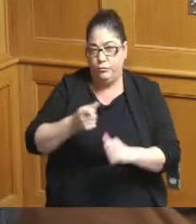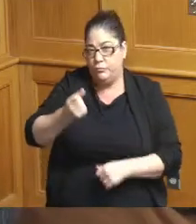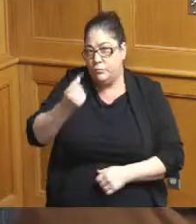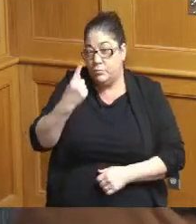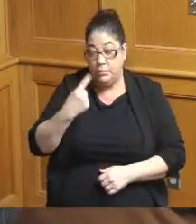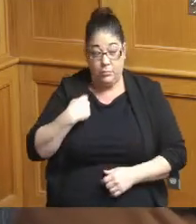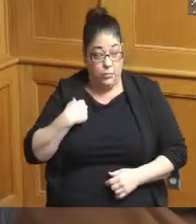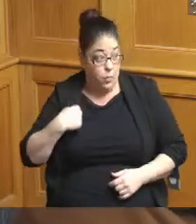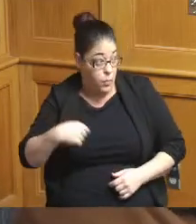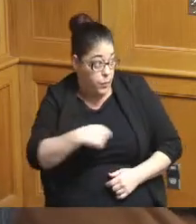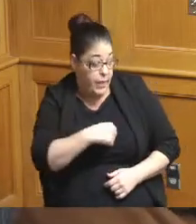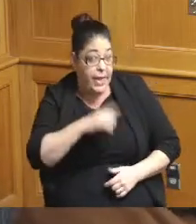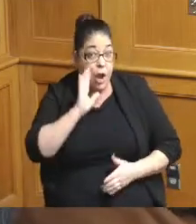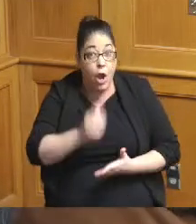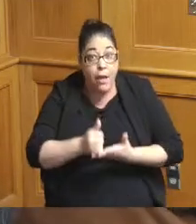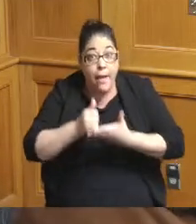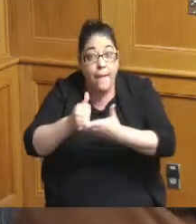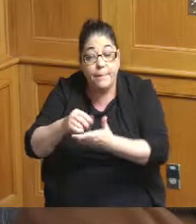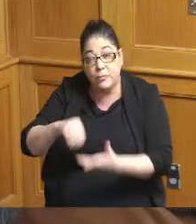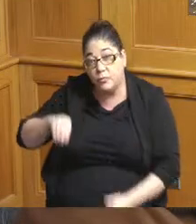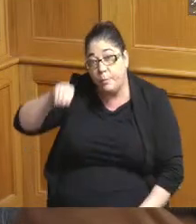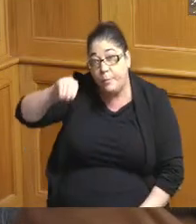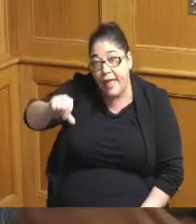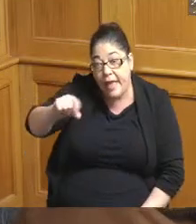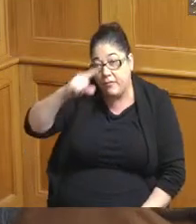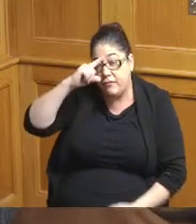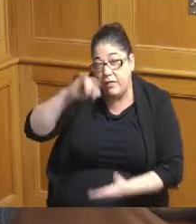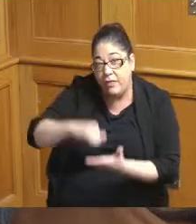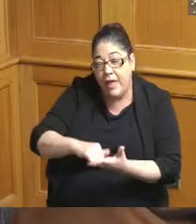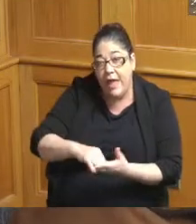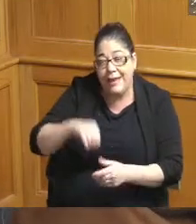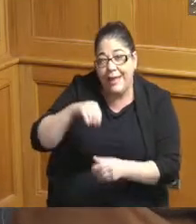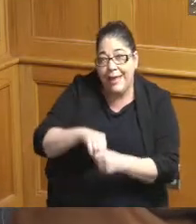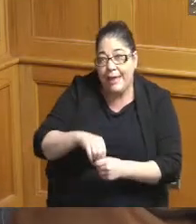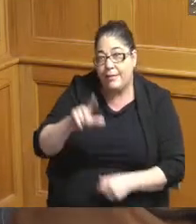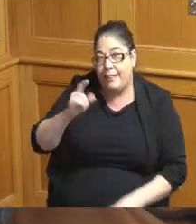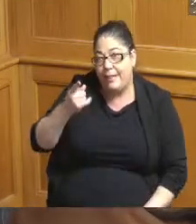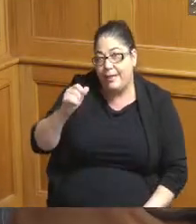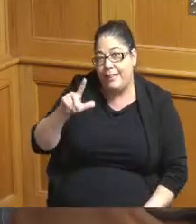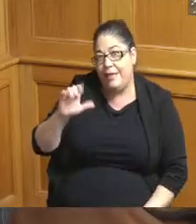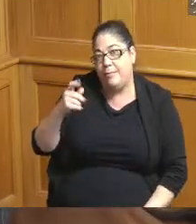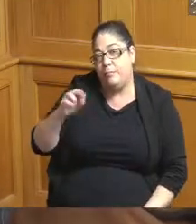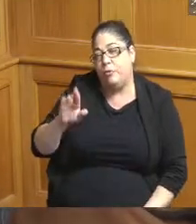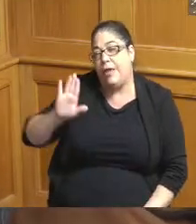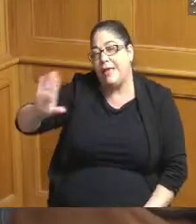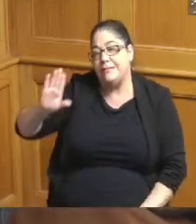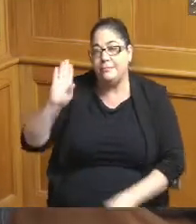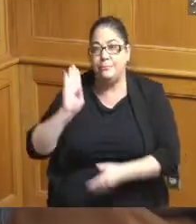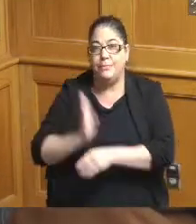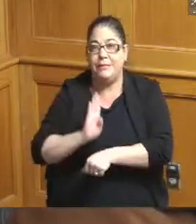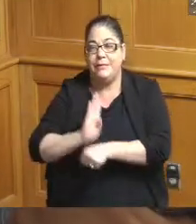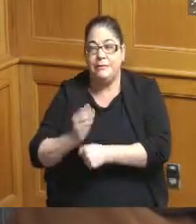are we helping to pay in his business proposal for the convention center expansion if that's the case